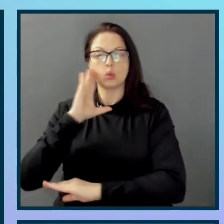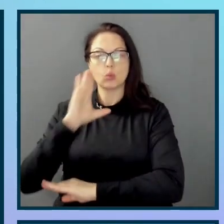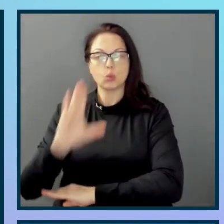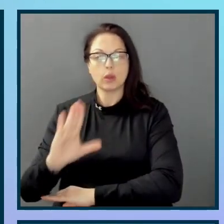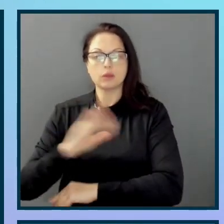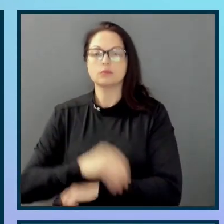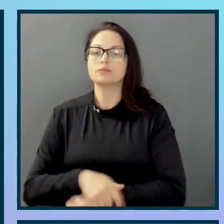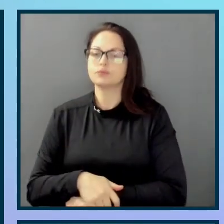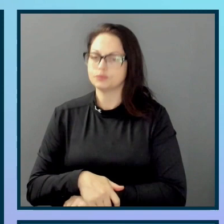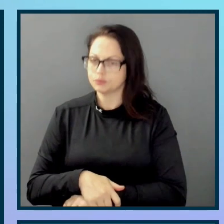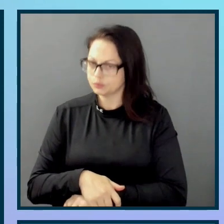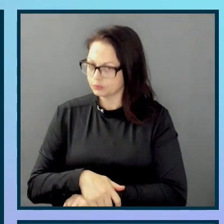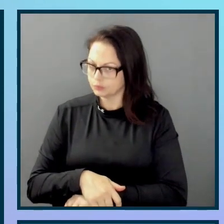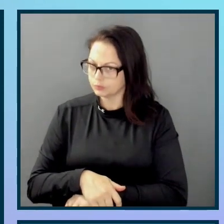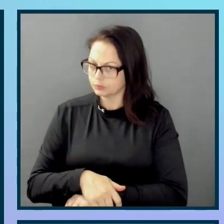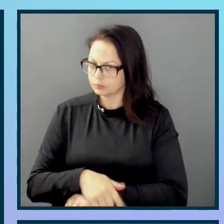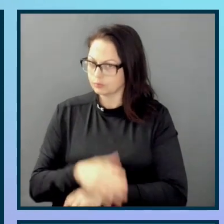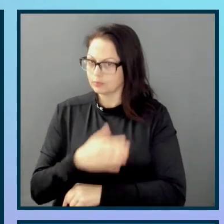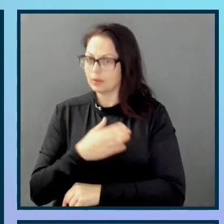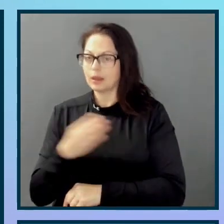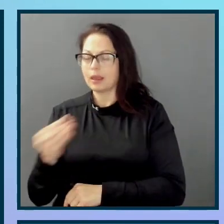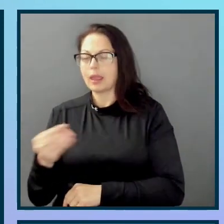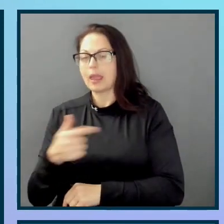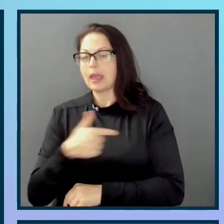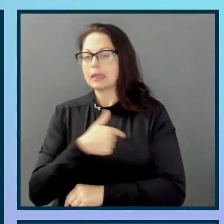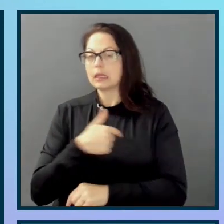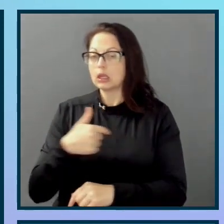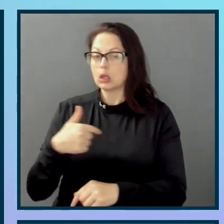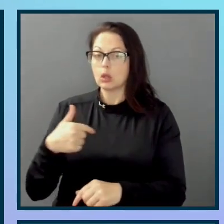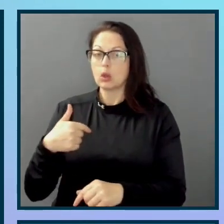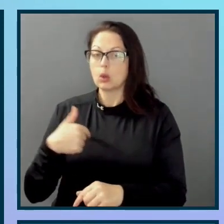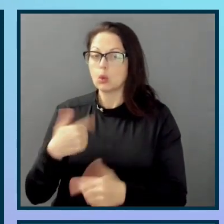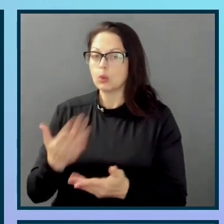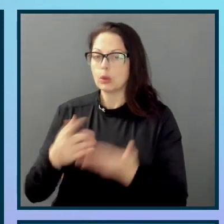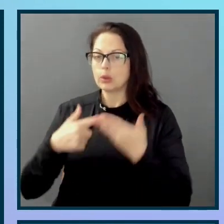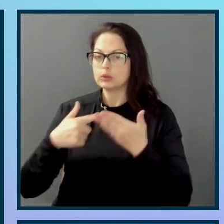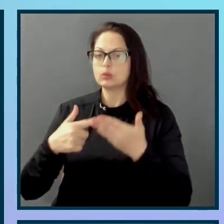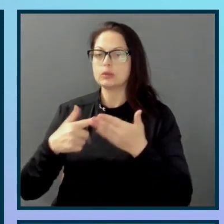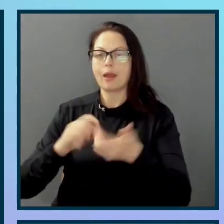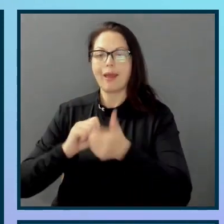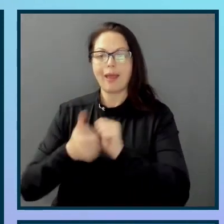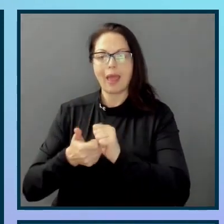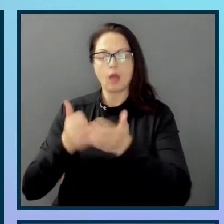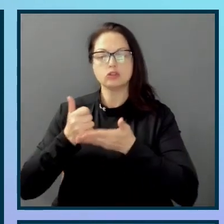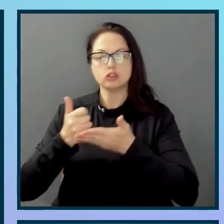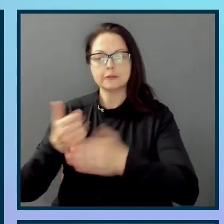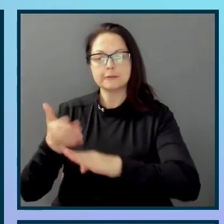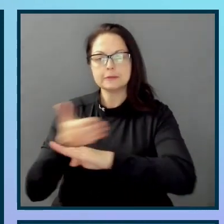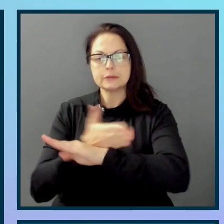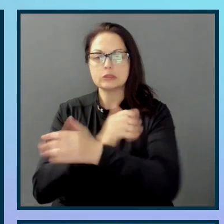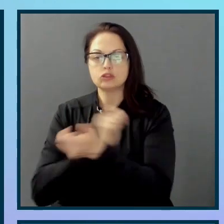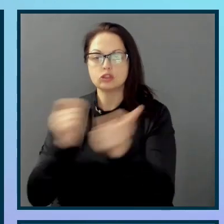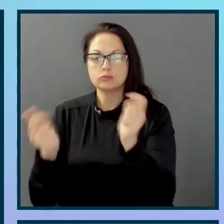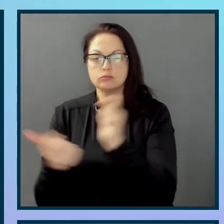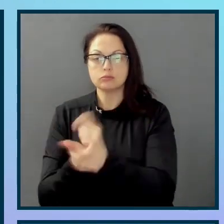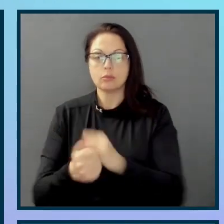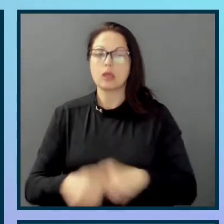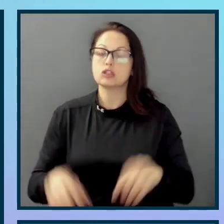about how those can help to drive the change necessary to achieve all of this. So different team members come to the table